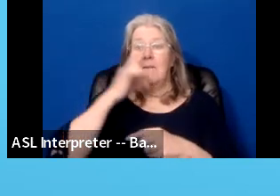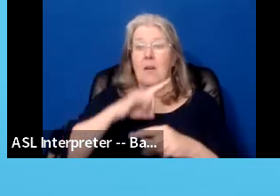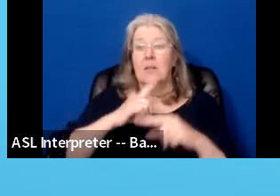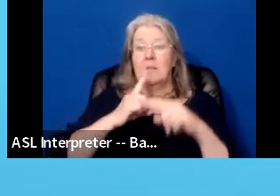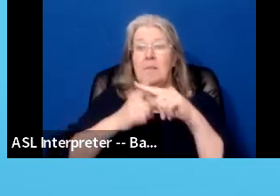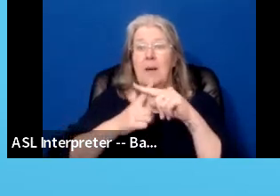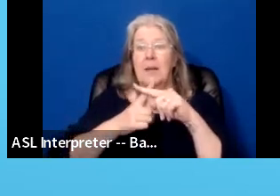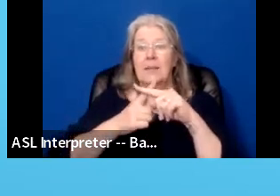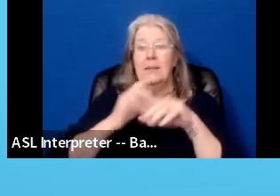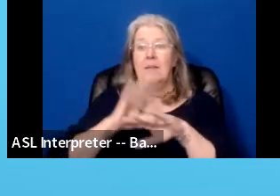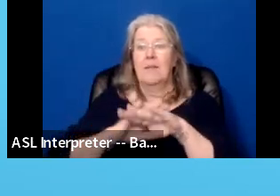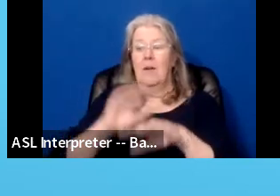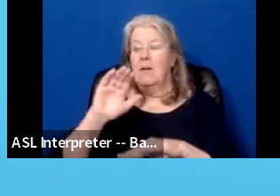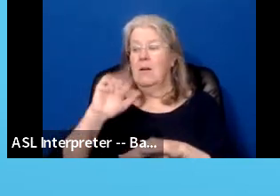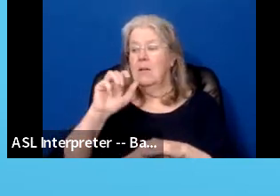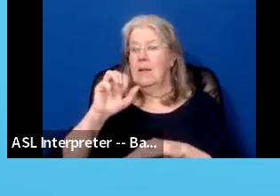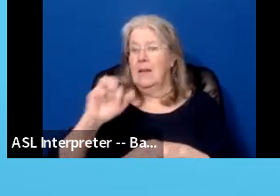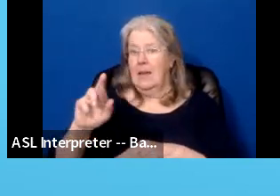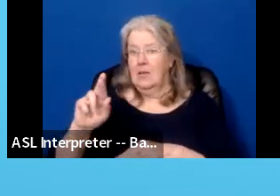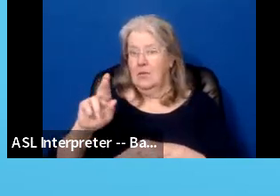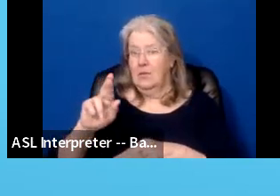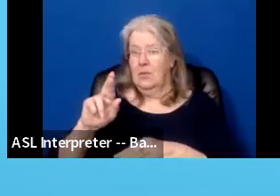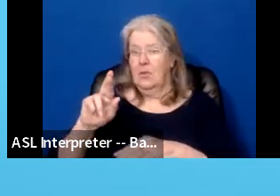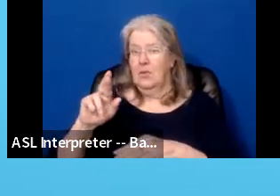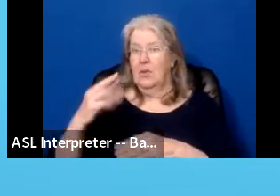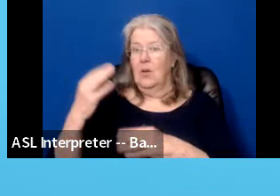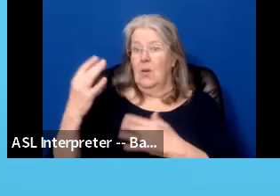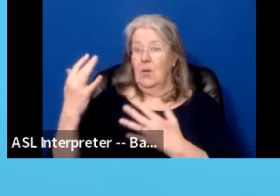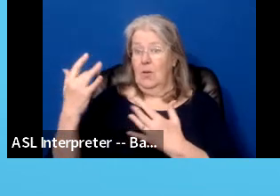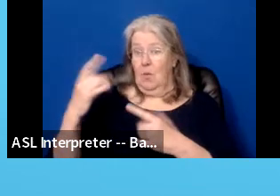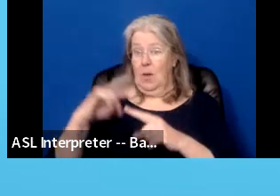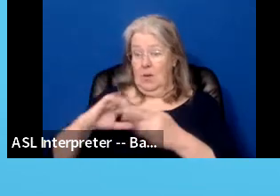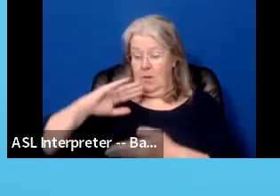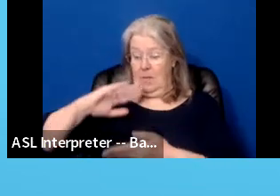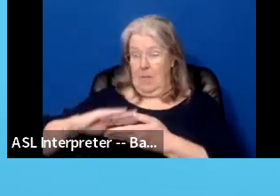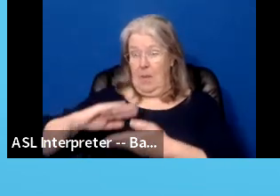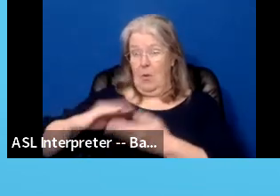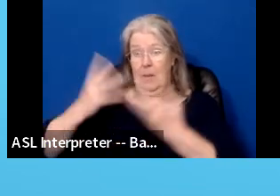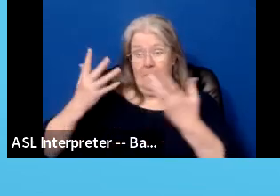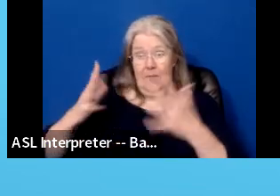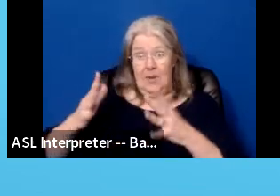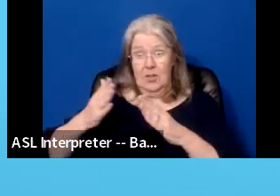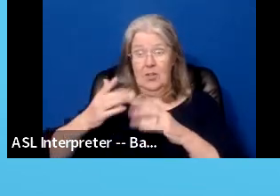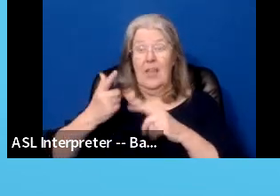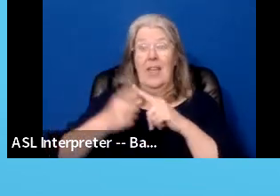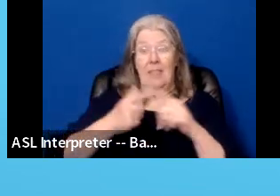And so they were wondering if they have to wait after the mammogram to take the vaccination, I guess, they when they're talking about COVID vaccination. Did you -- ?